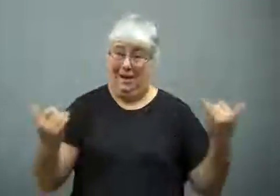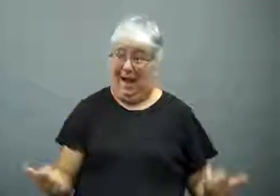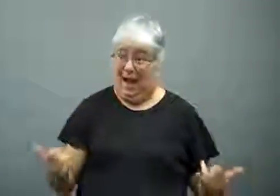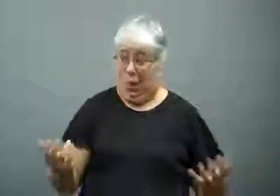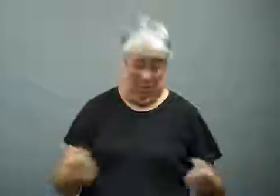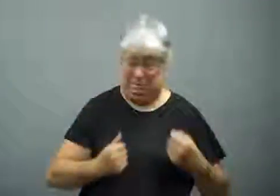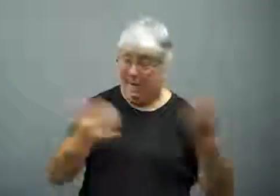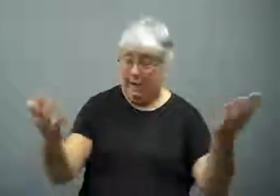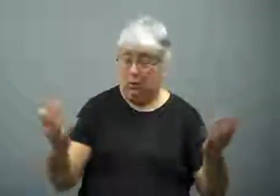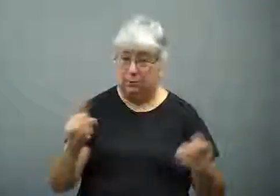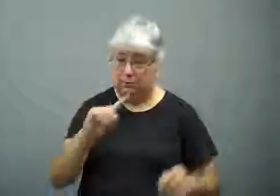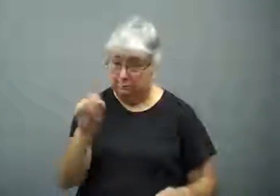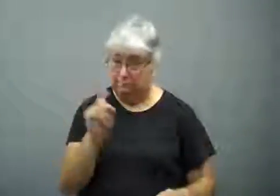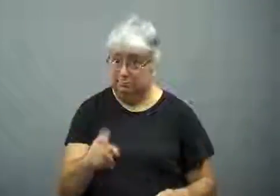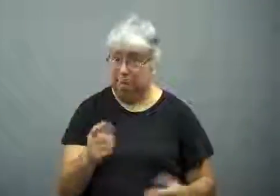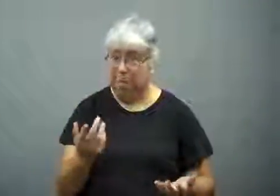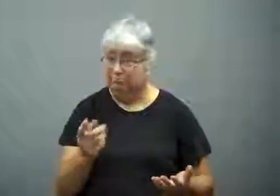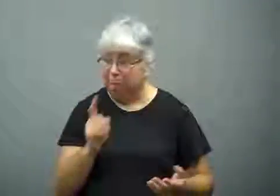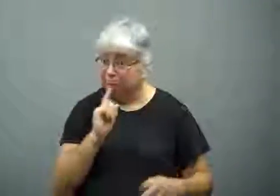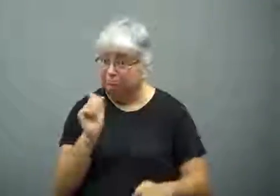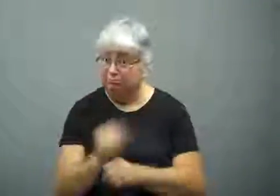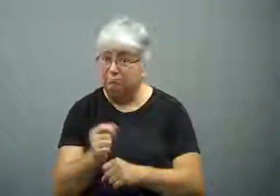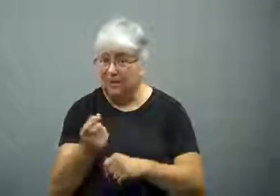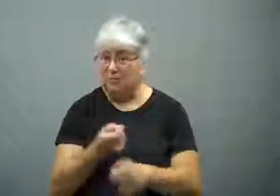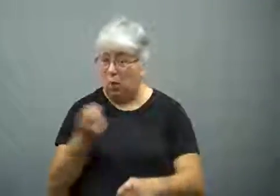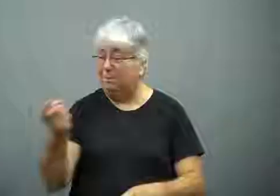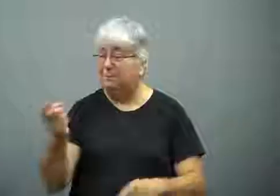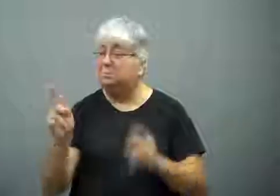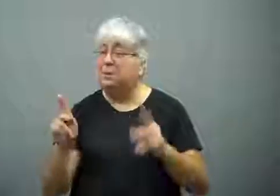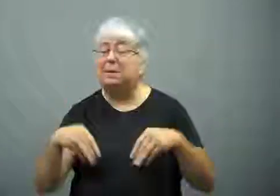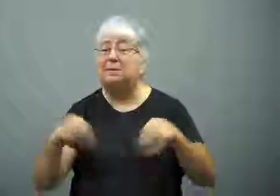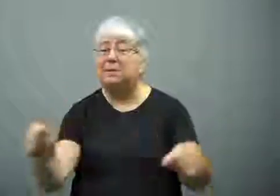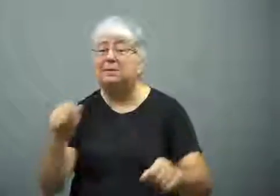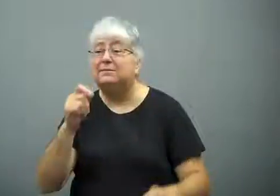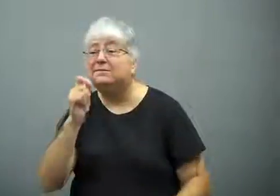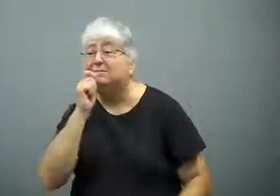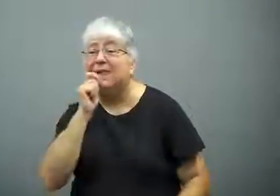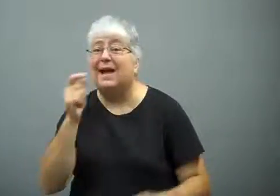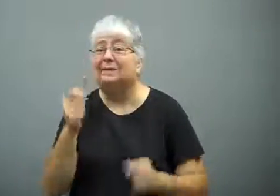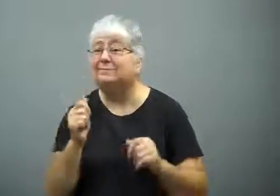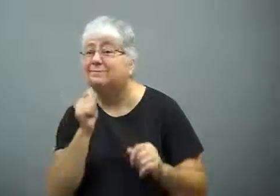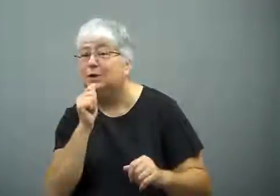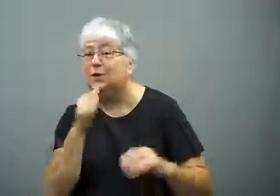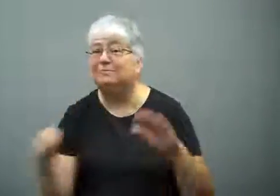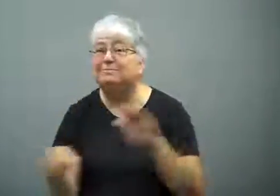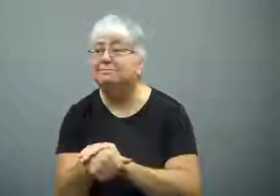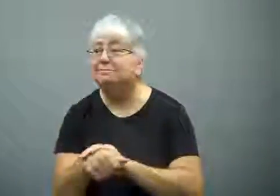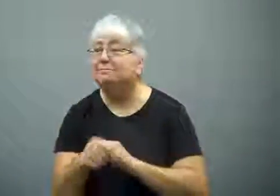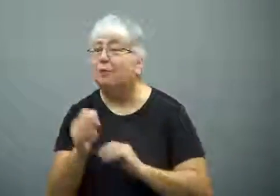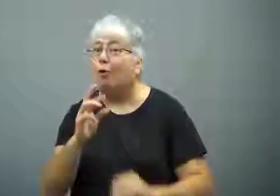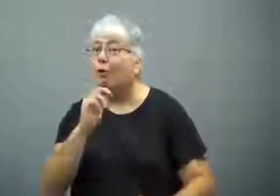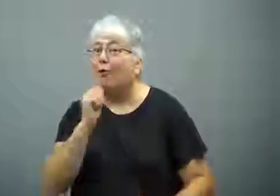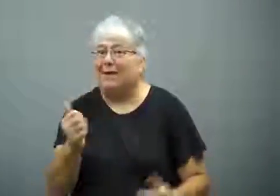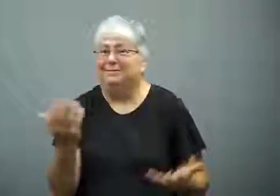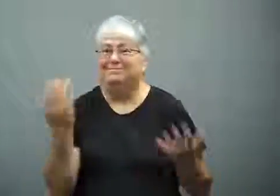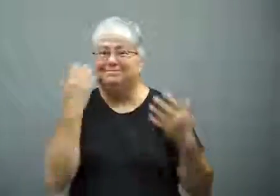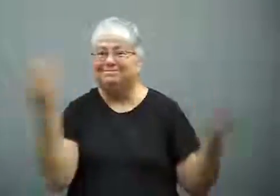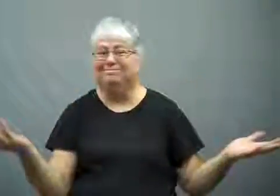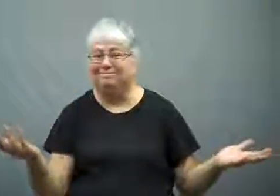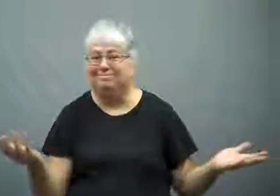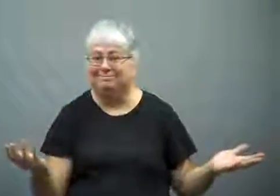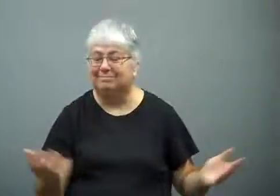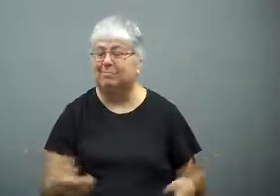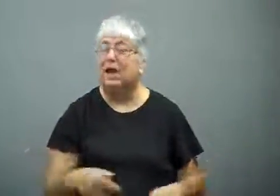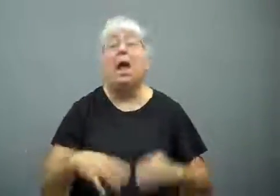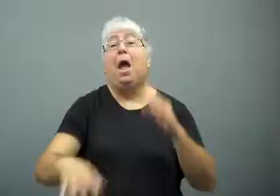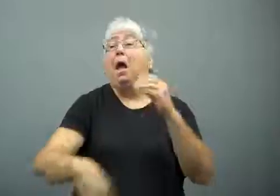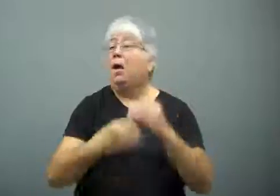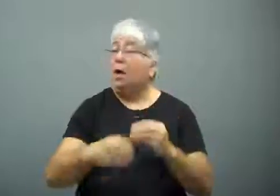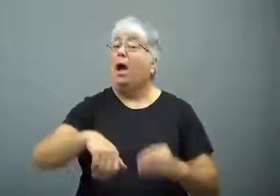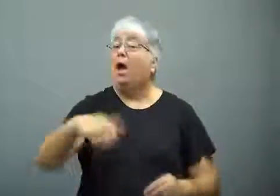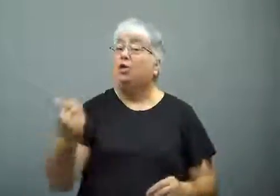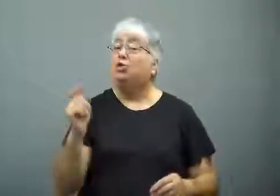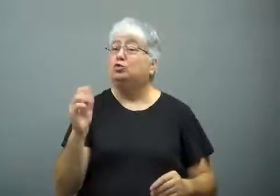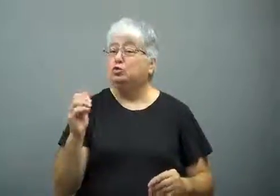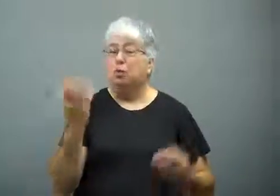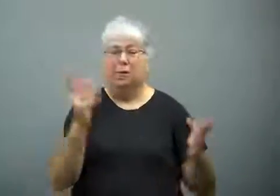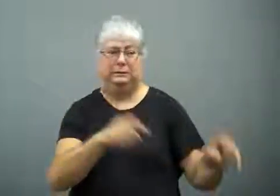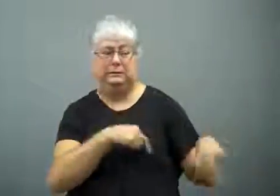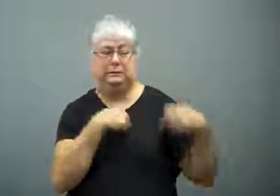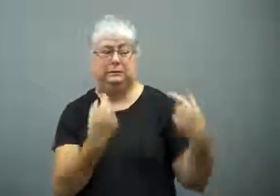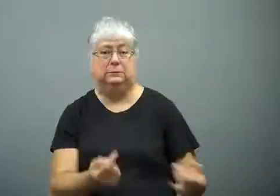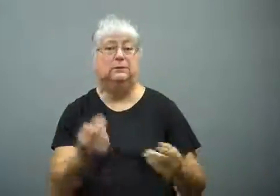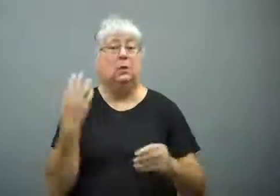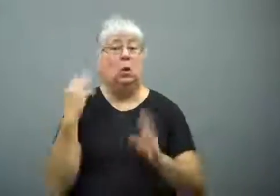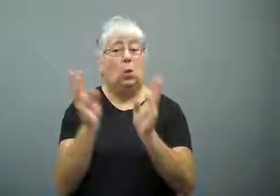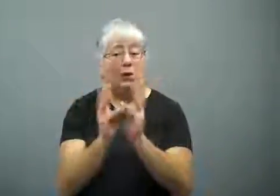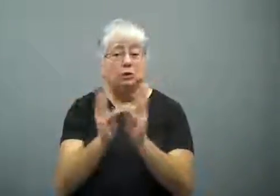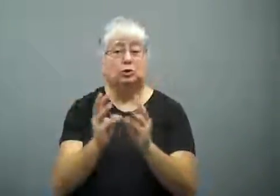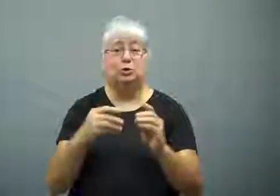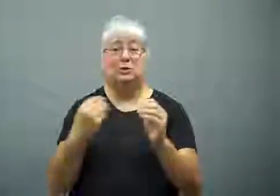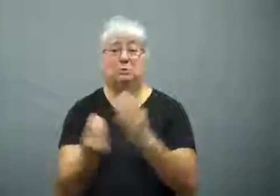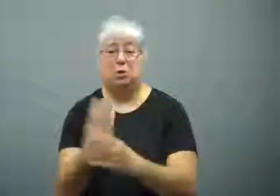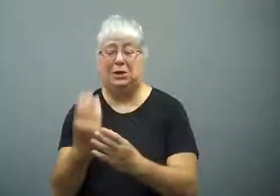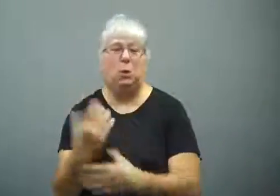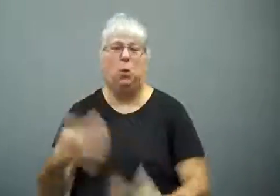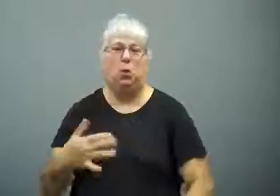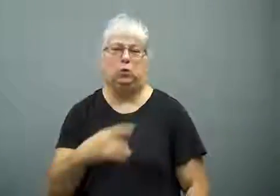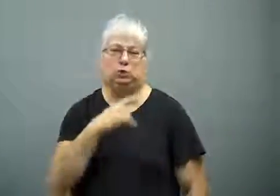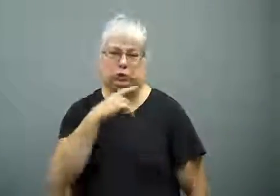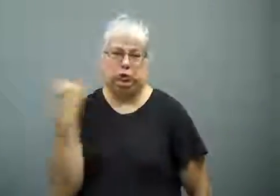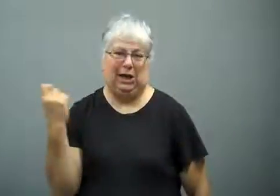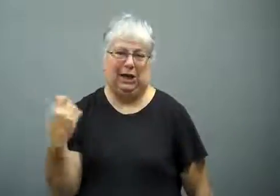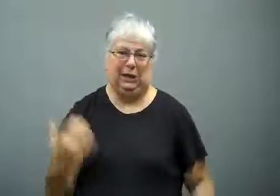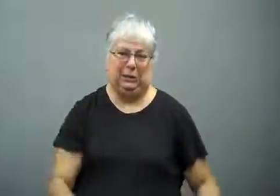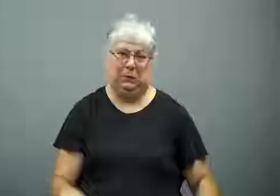So whether this fire is a result of illegal marijuana cultivation, who knows?